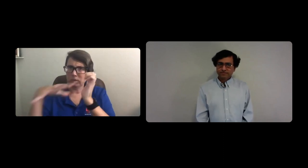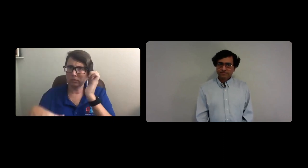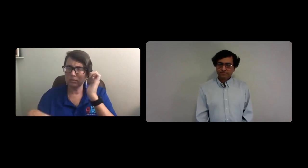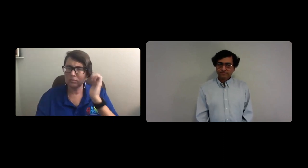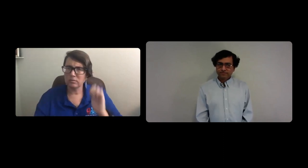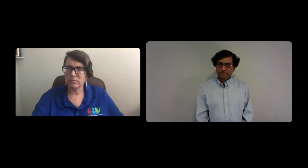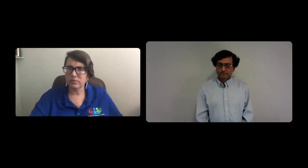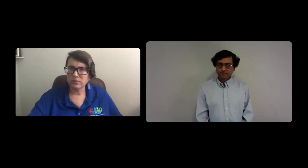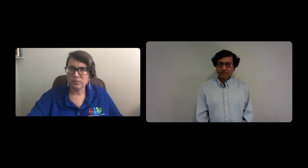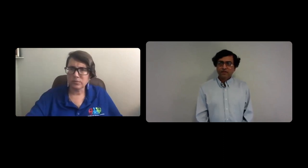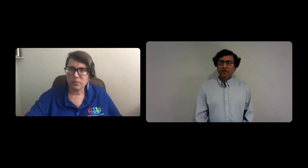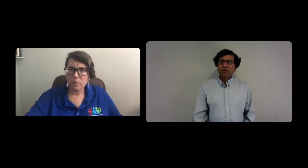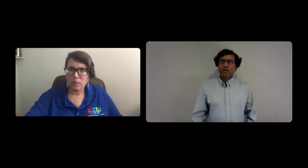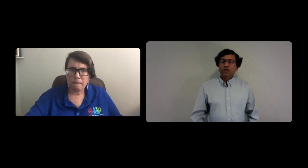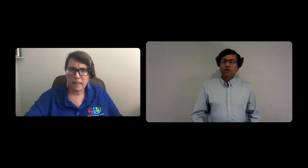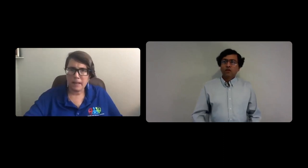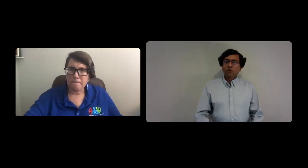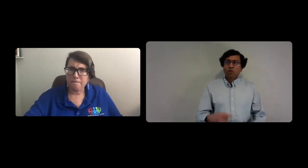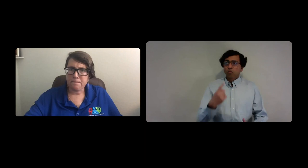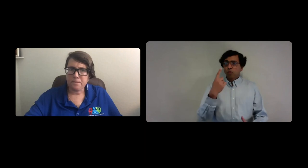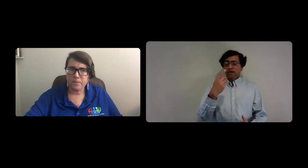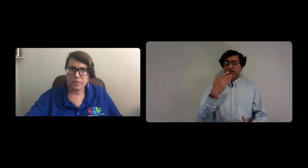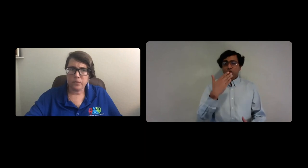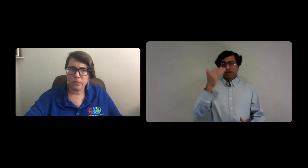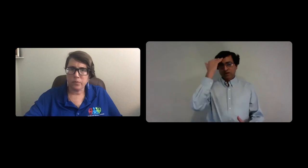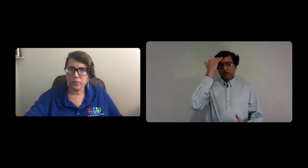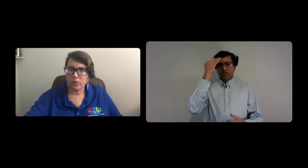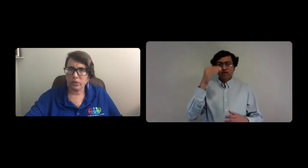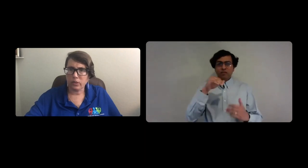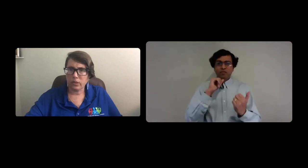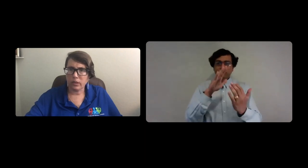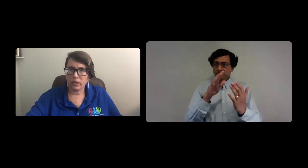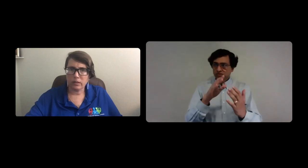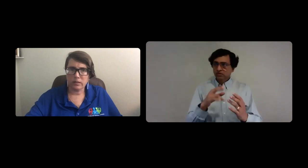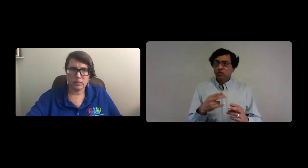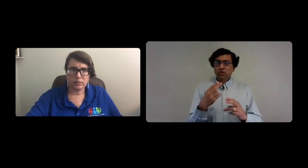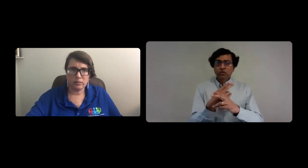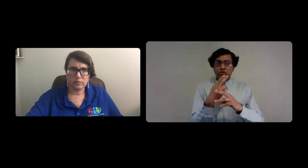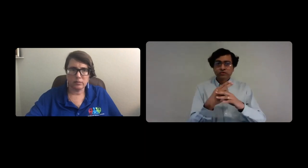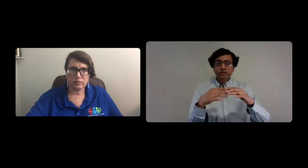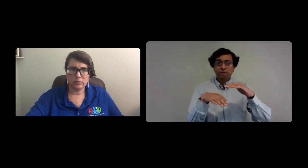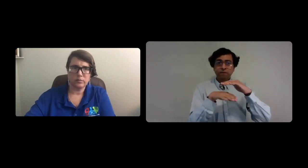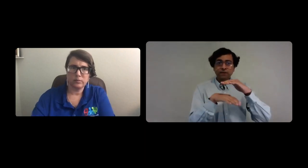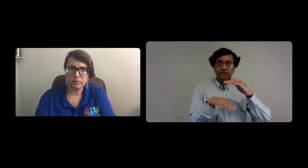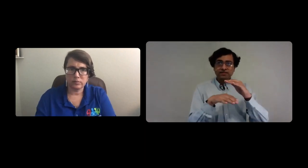How can we support those students?